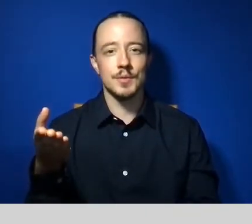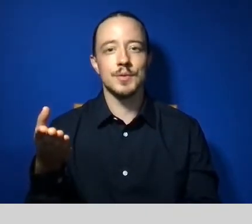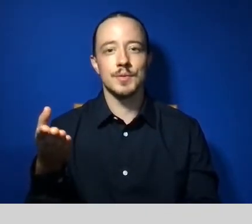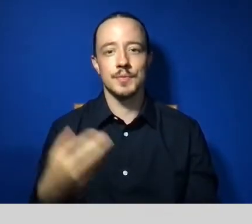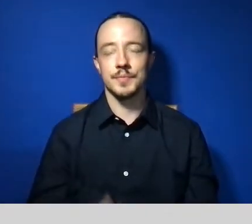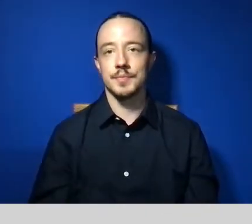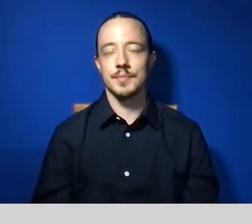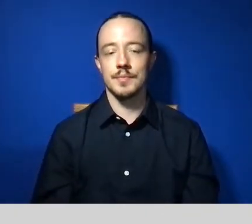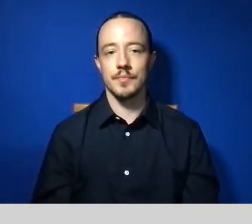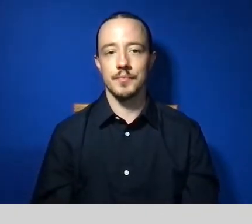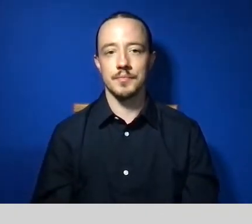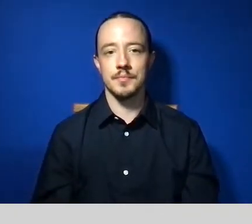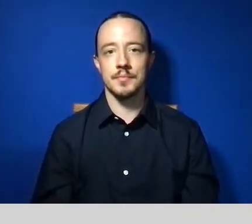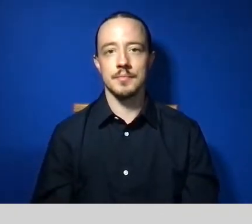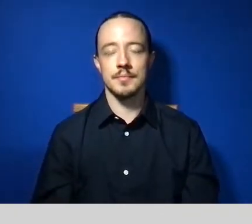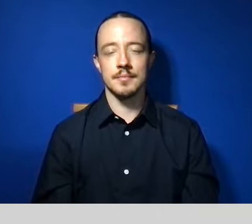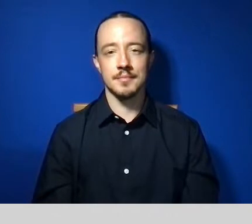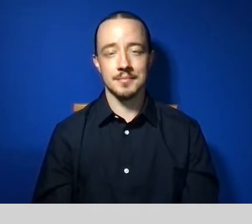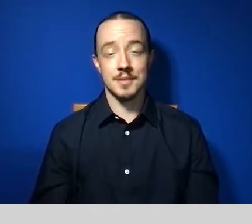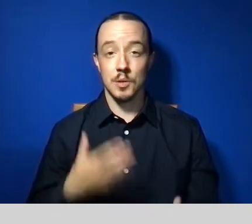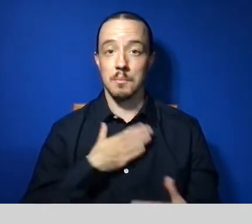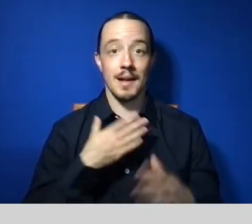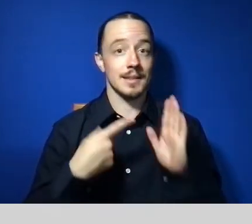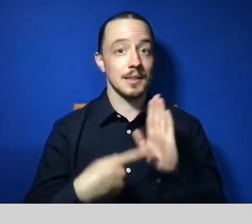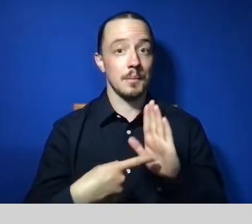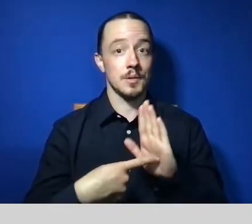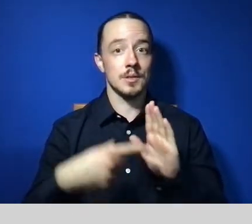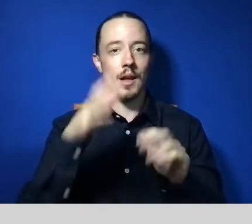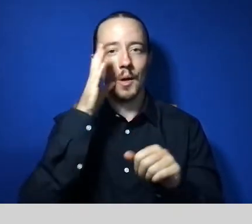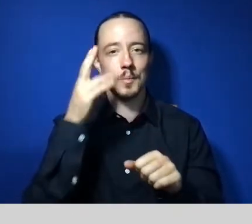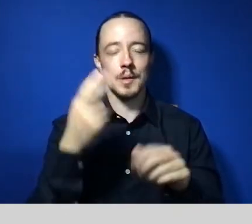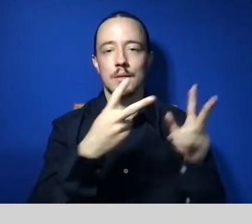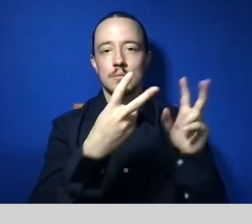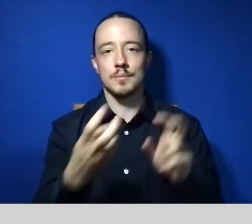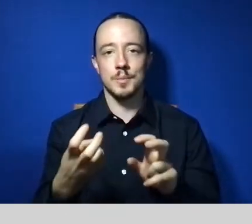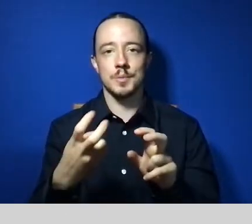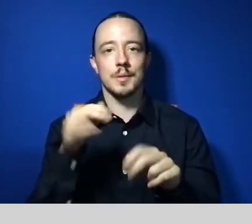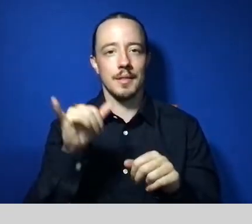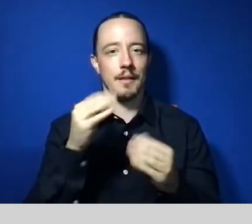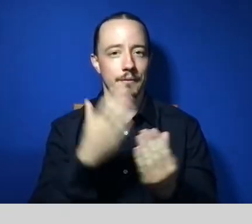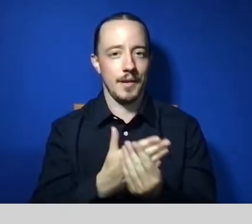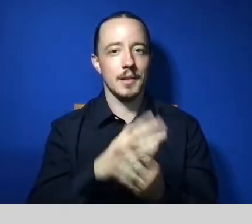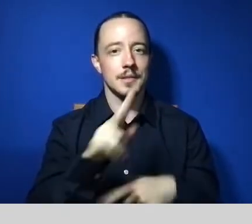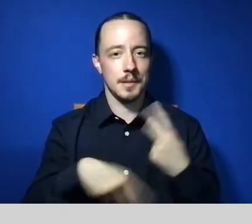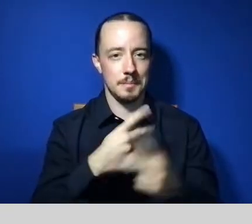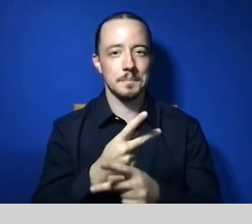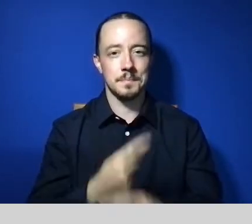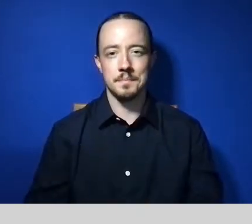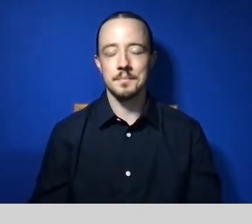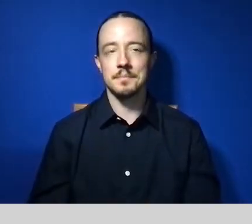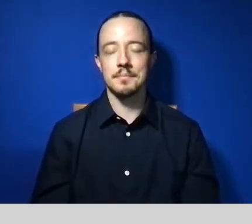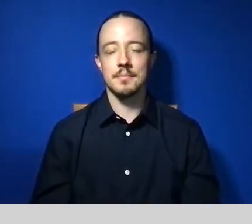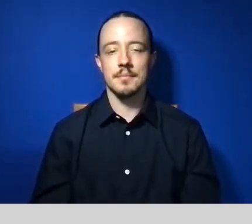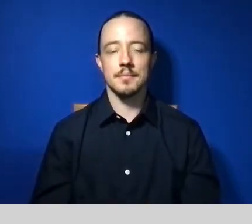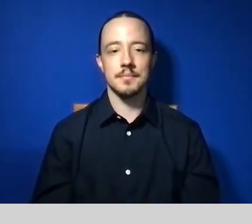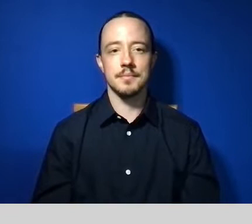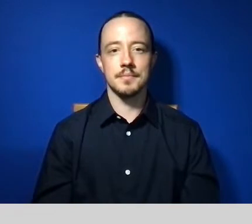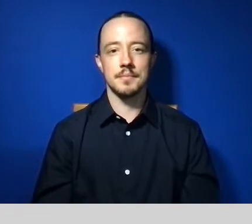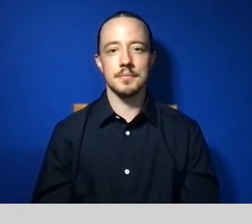which is right there. And so in my examples, I'm going to be reading in this other file. So first of all,